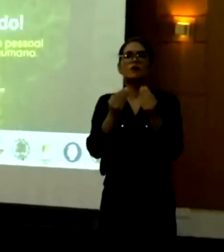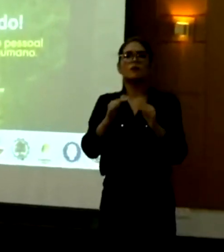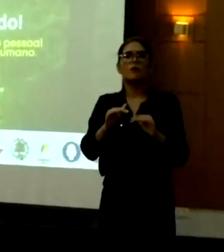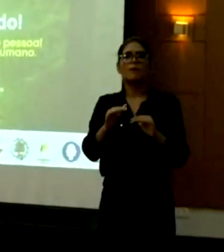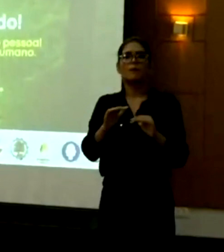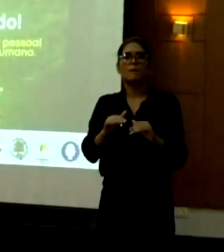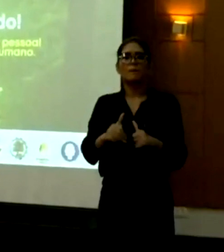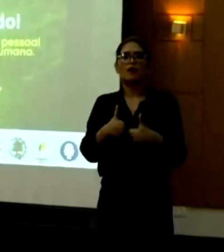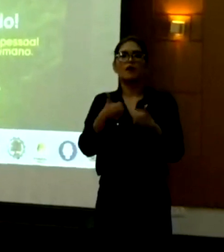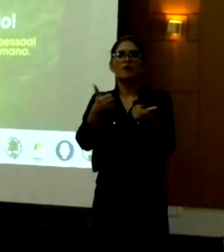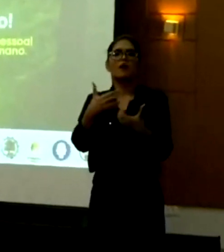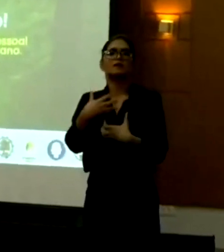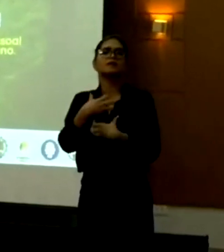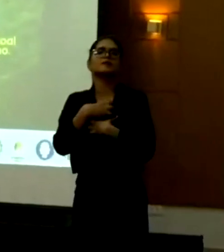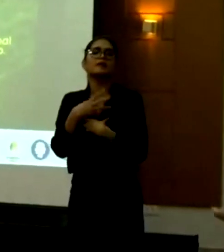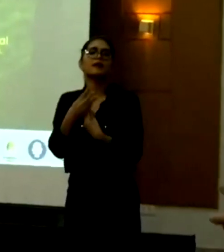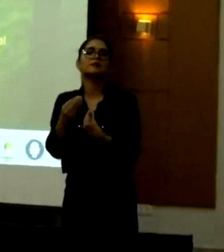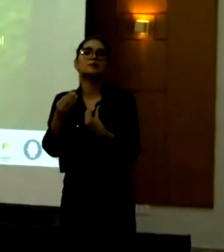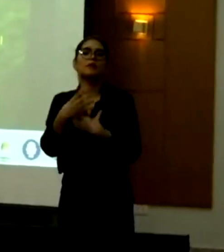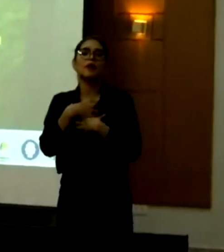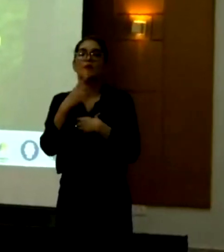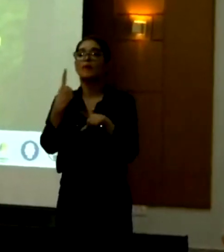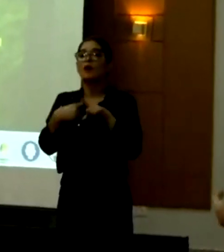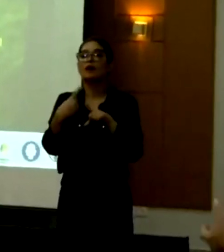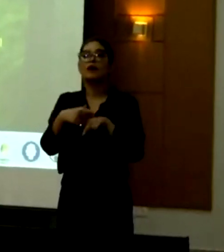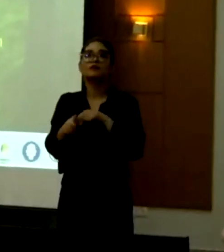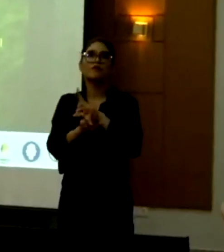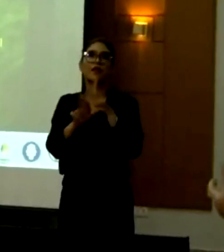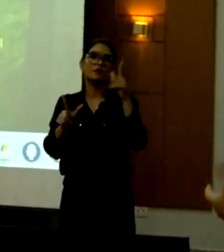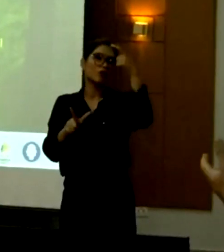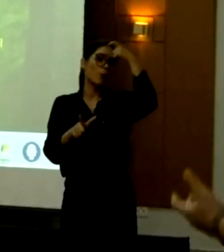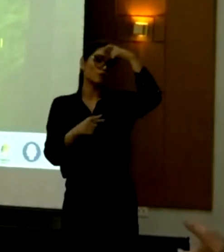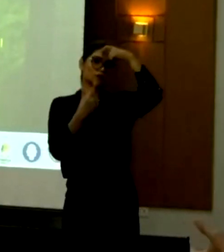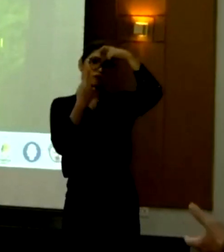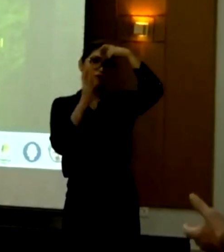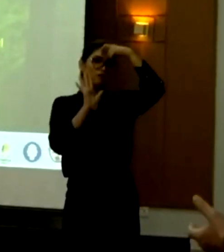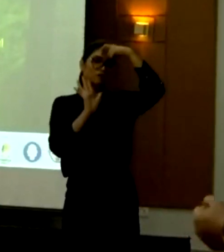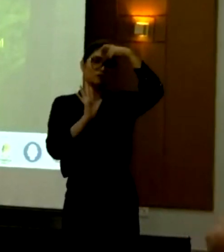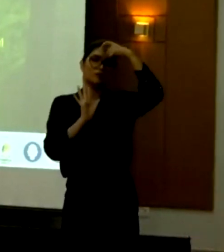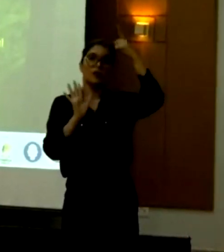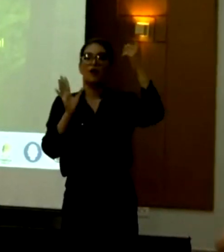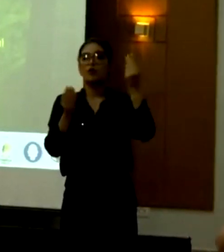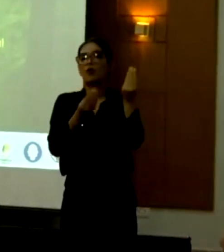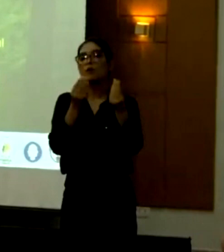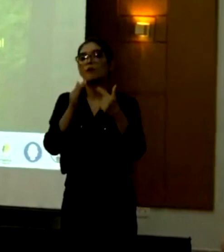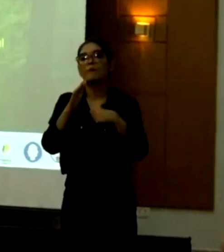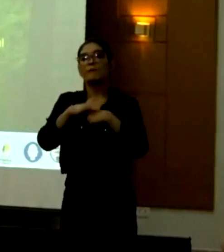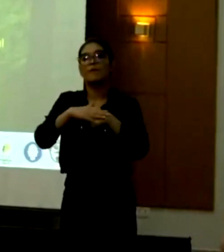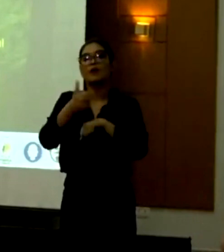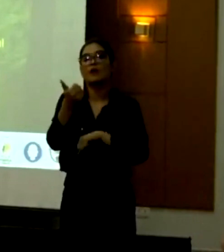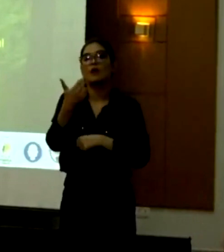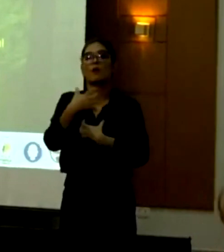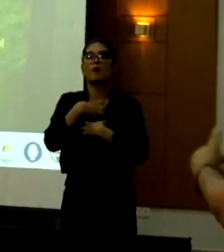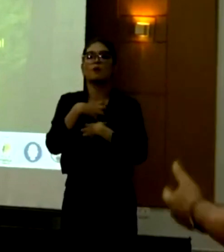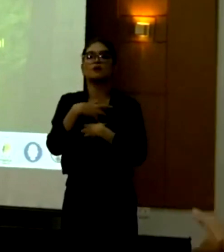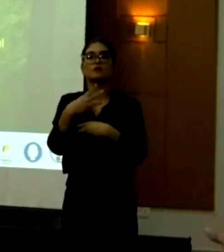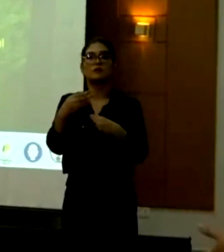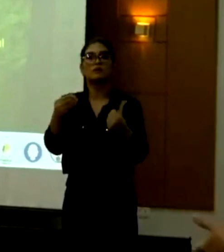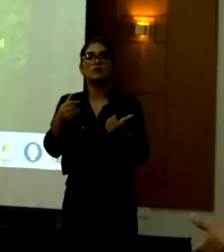_ word that is different from raising awareness with the best awareness that activities